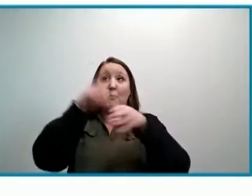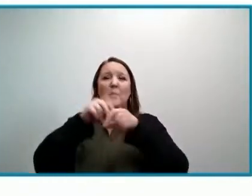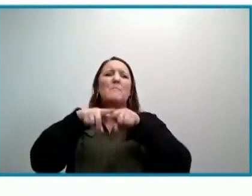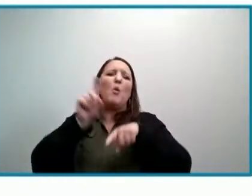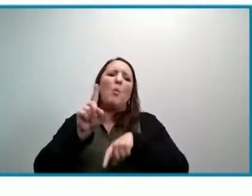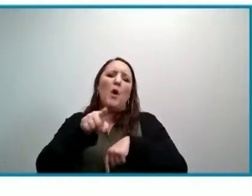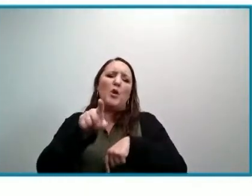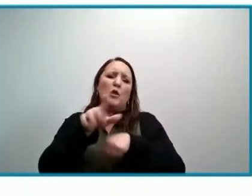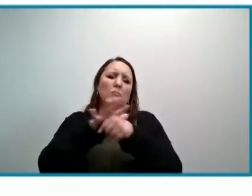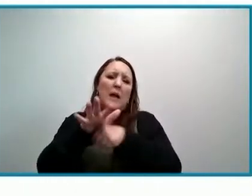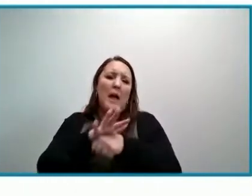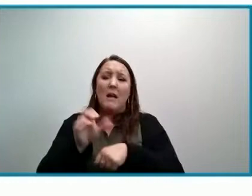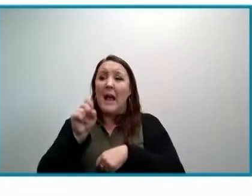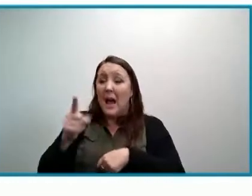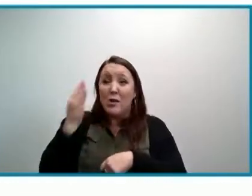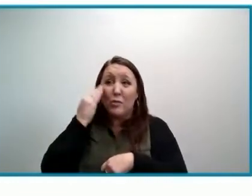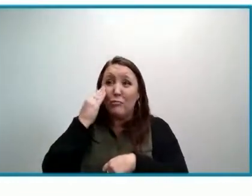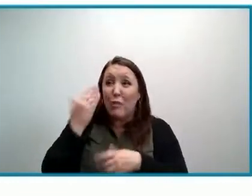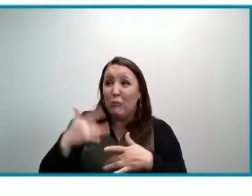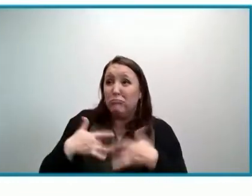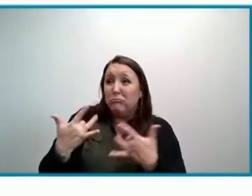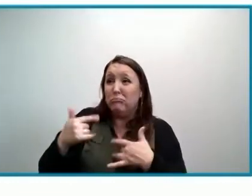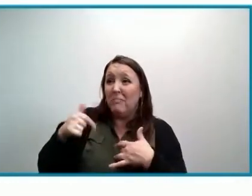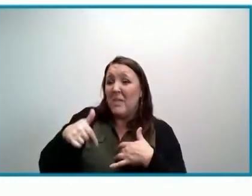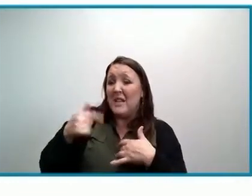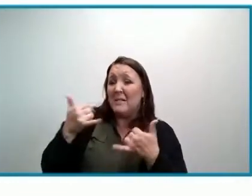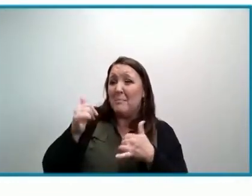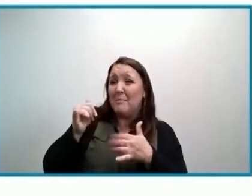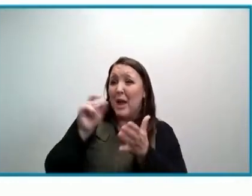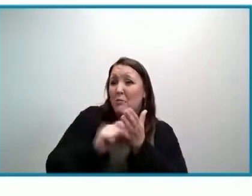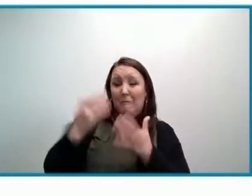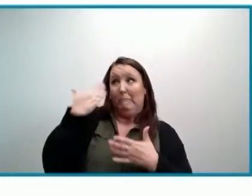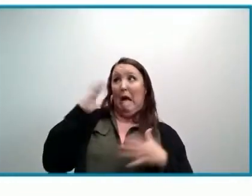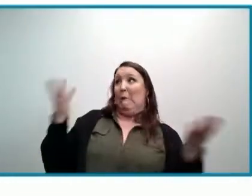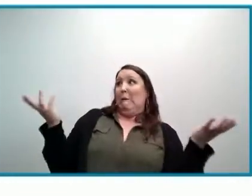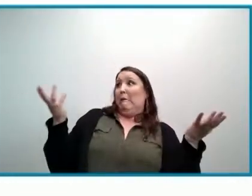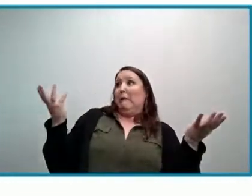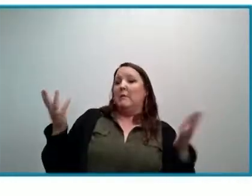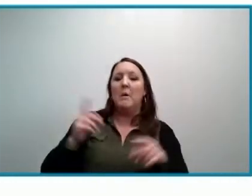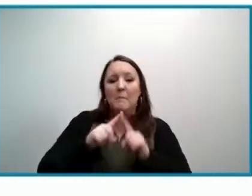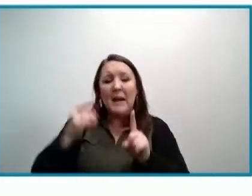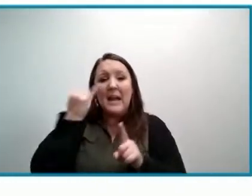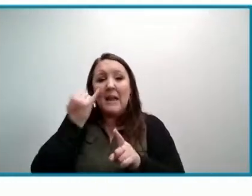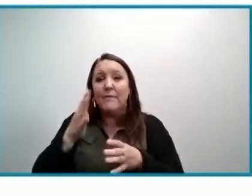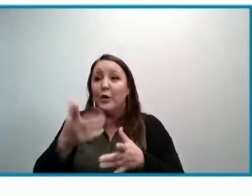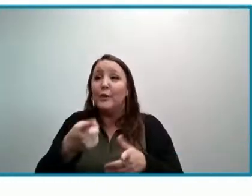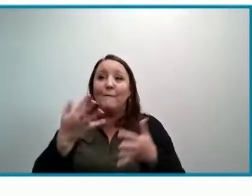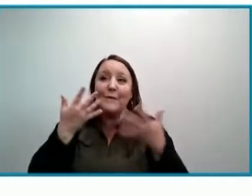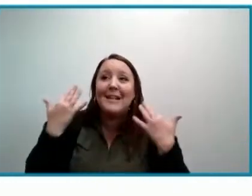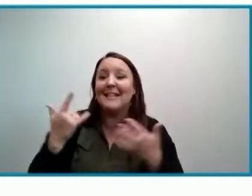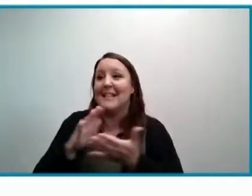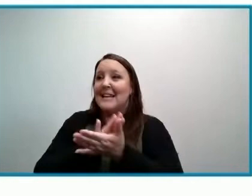Do you know anything about this playwriting? I don't know, You know, But like, if, if you're friendly with them and they understand where you're coming from,